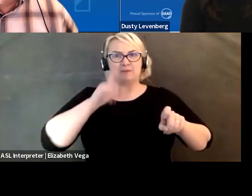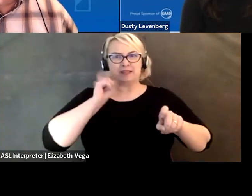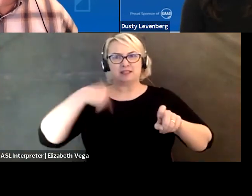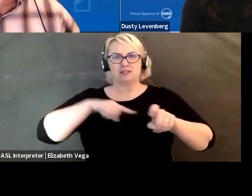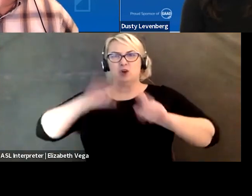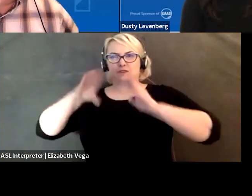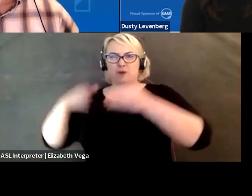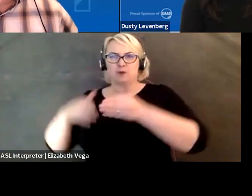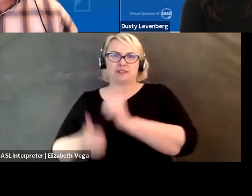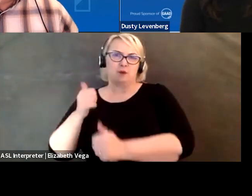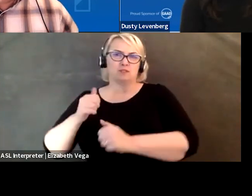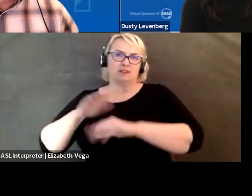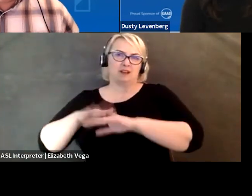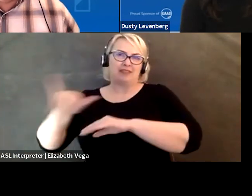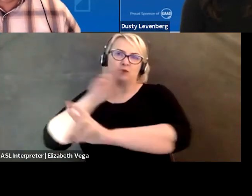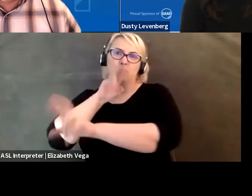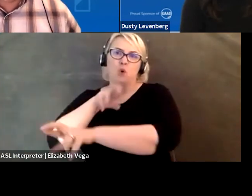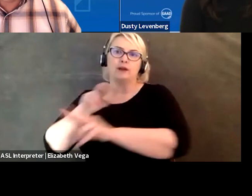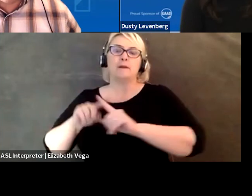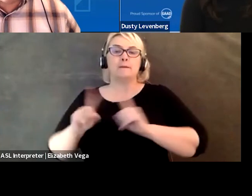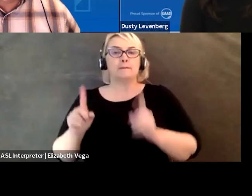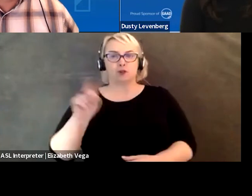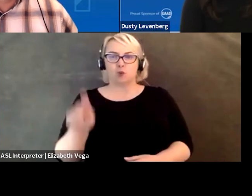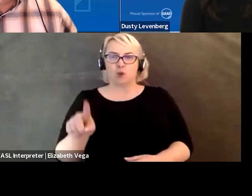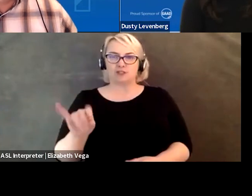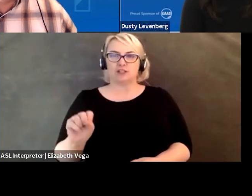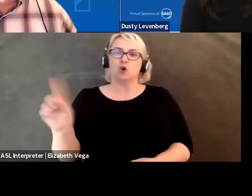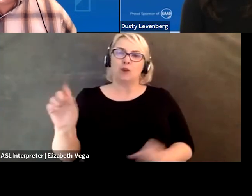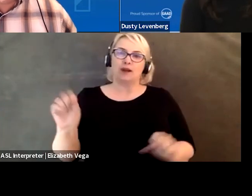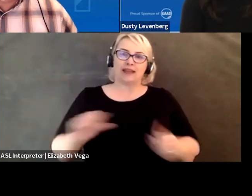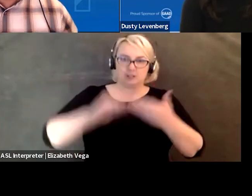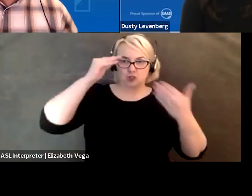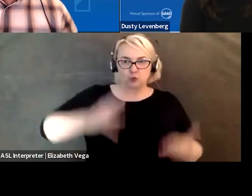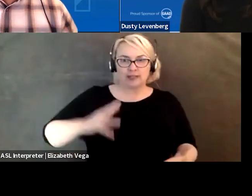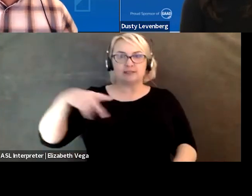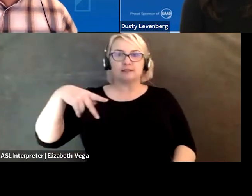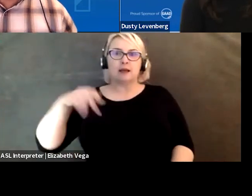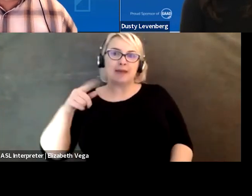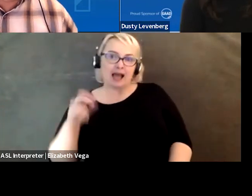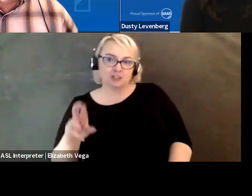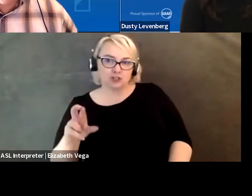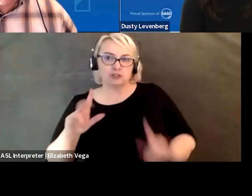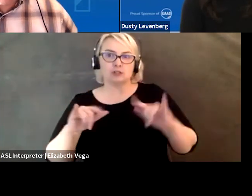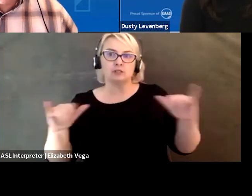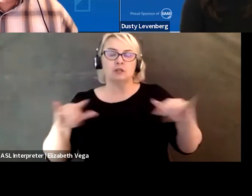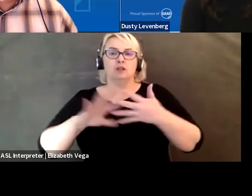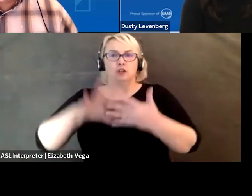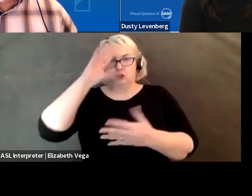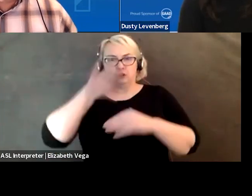But I think the question is, where do students and pastors learn why and how to use ICT and how to do outreach toward them?